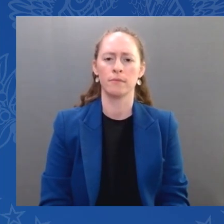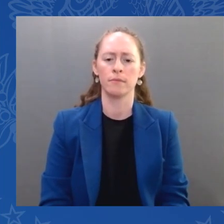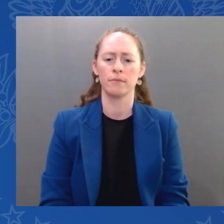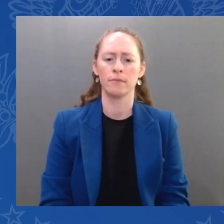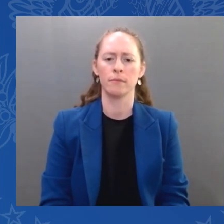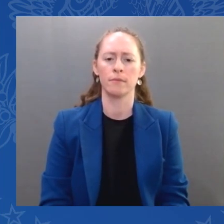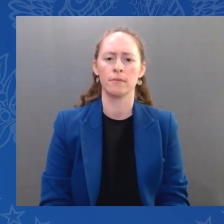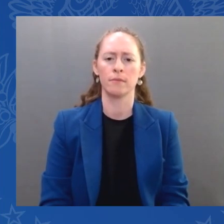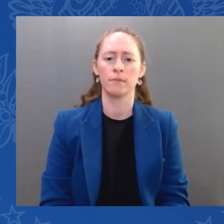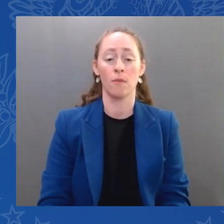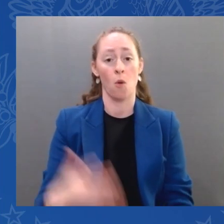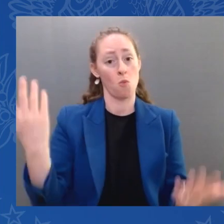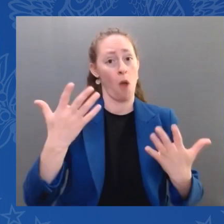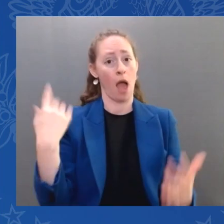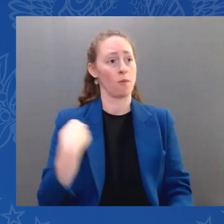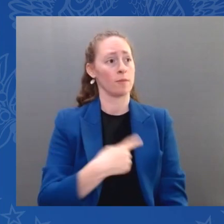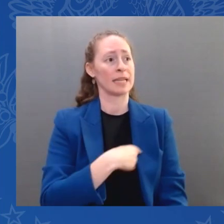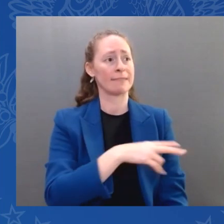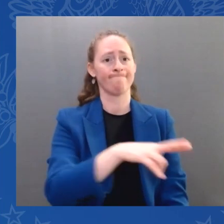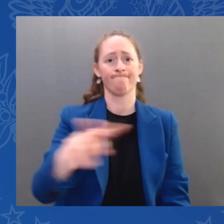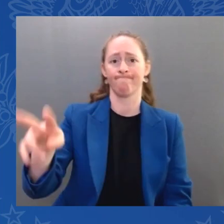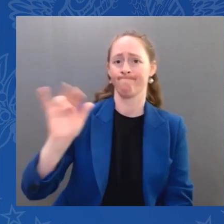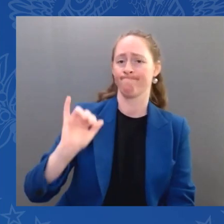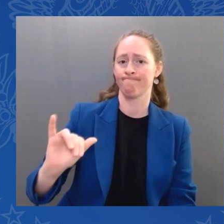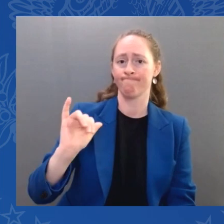now we're opening to get much more done.